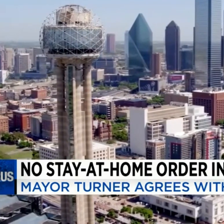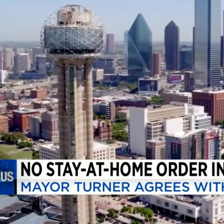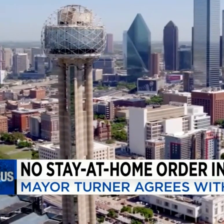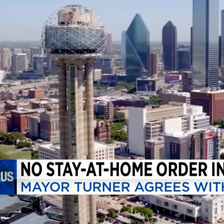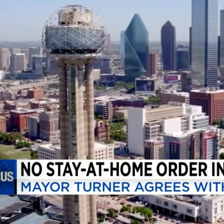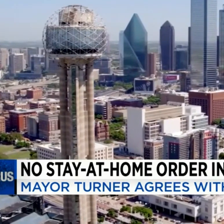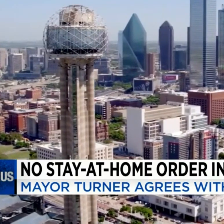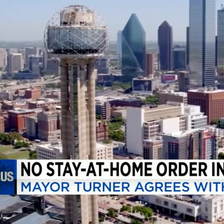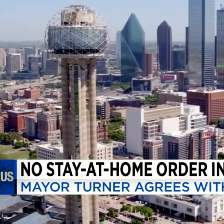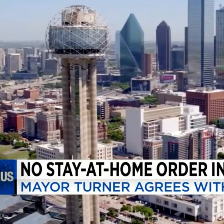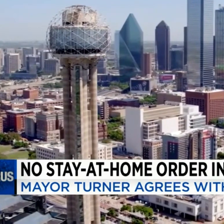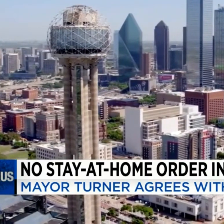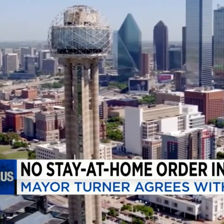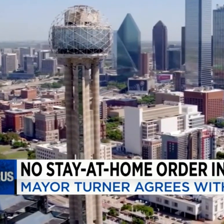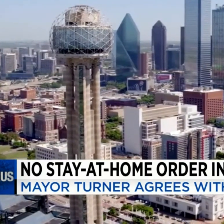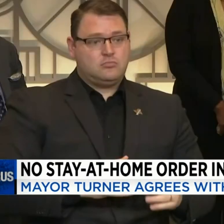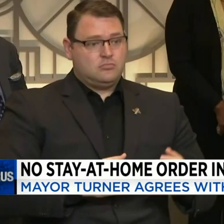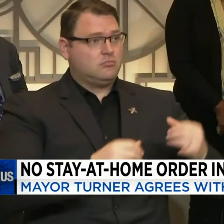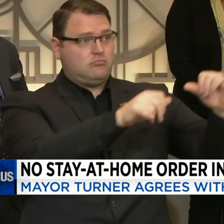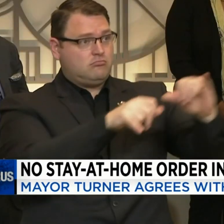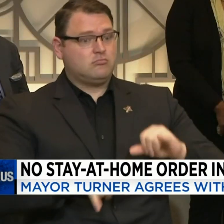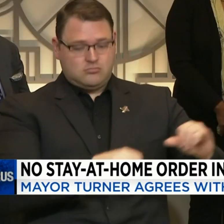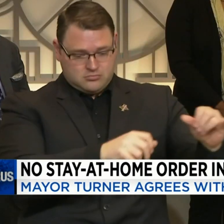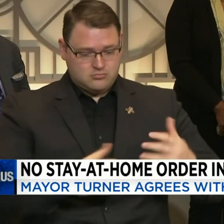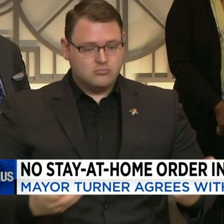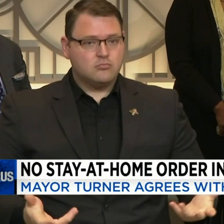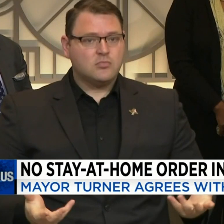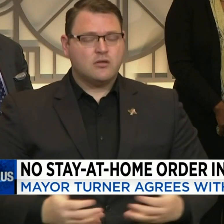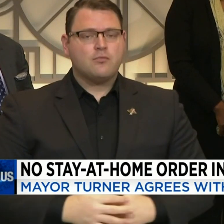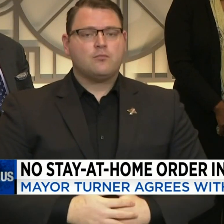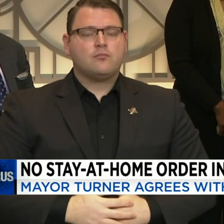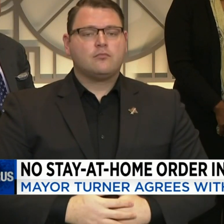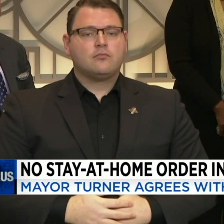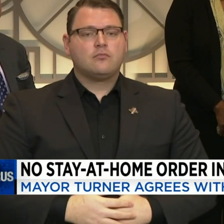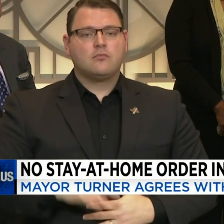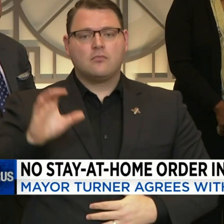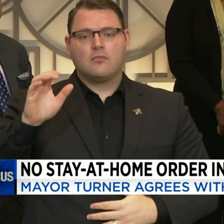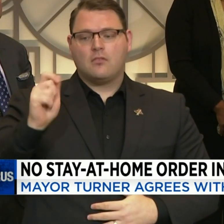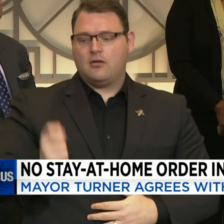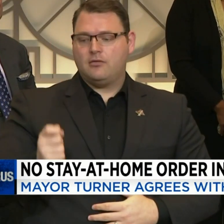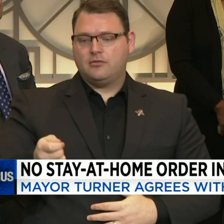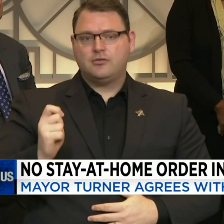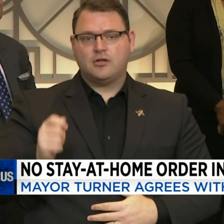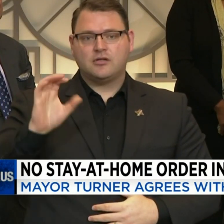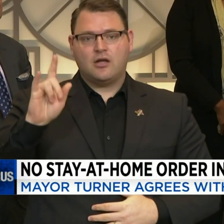IN CURRENT CONTACT WITH LENA HAD I GAL GO SHE WAS CONSIDERING A I GAL GO SHE WAS CONSIDERING A SELL HER IF PLACE PLAN, SIMILAR SELL HER IF PLACE PLAN, SIMILAR TO DALLAS COUNTY’S. TO DALLAS COUNTY’S. >> IF YOU LOOK AT THE ORDER THAT